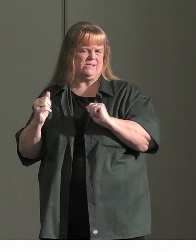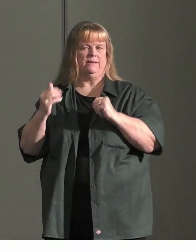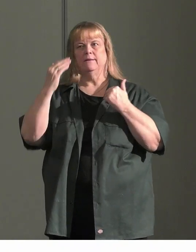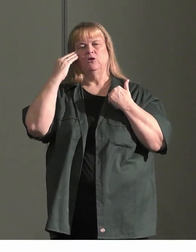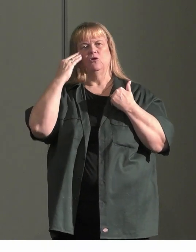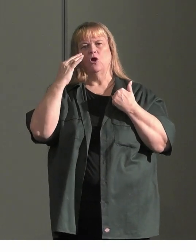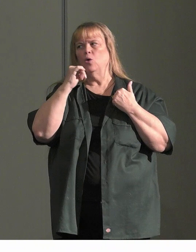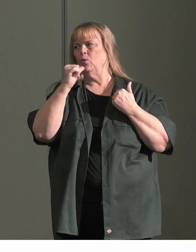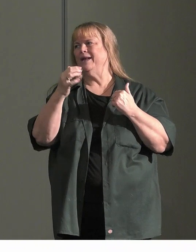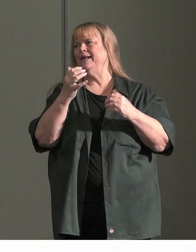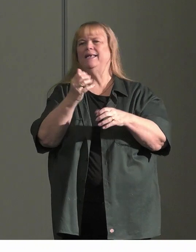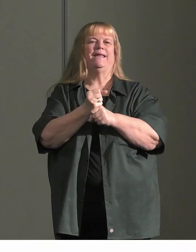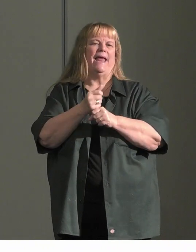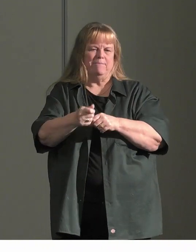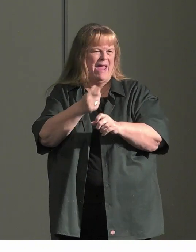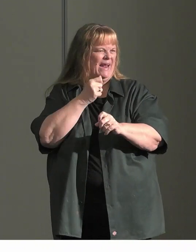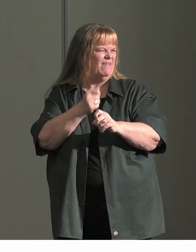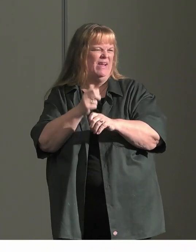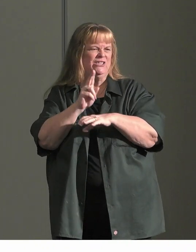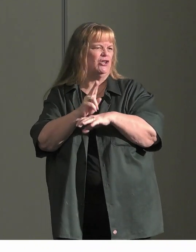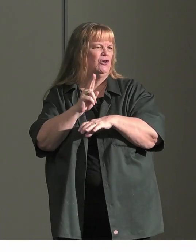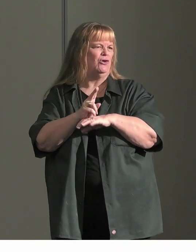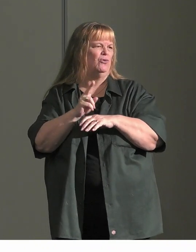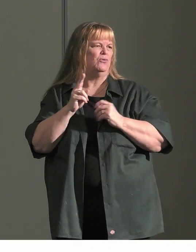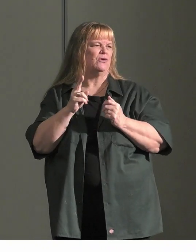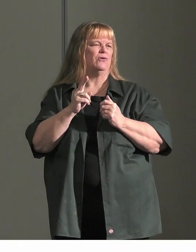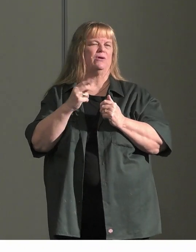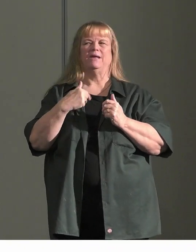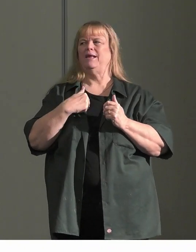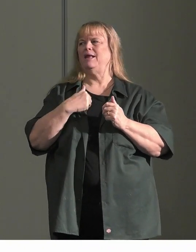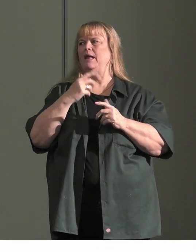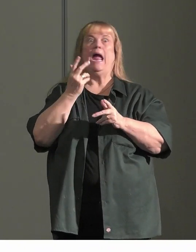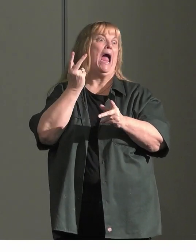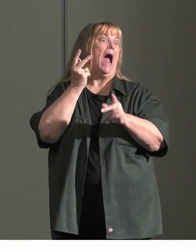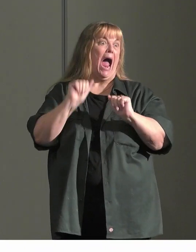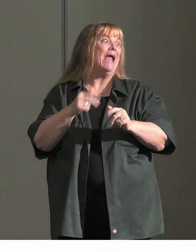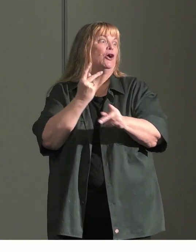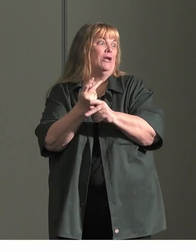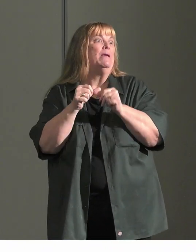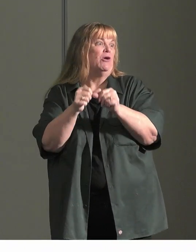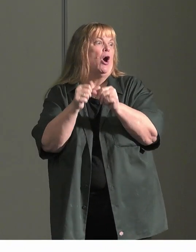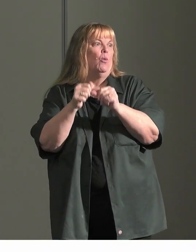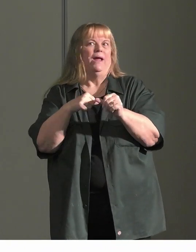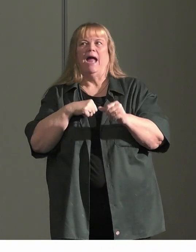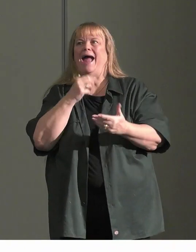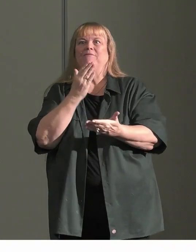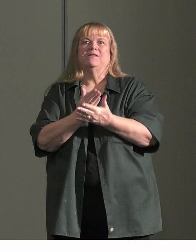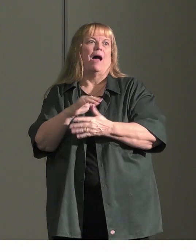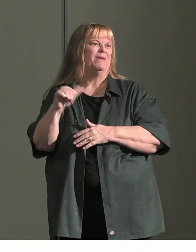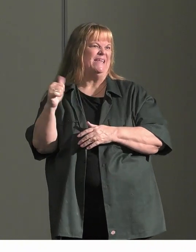we didn't get magnification user that -- I could keep going. I stopped at 10 I could